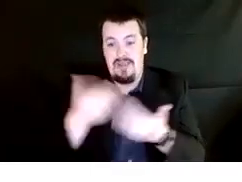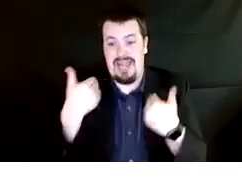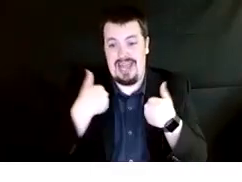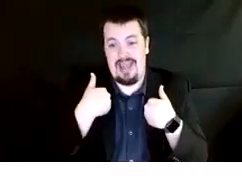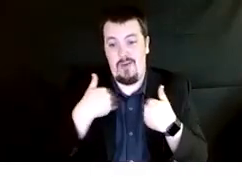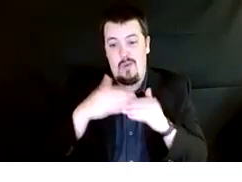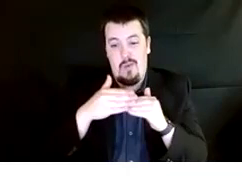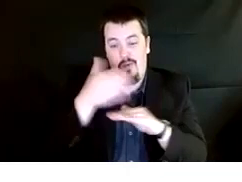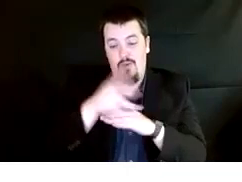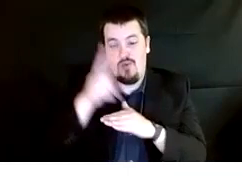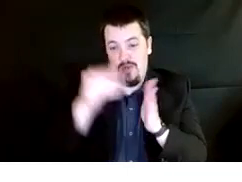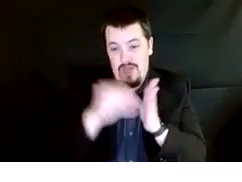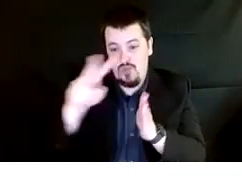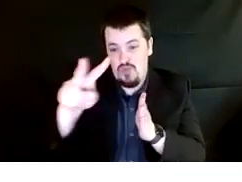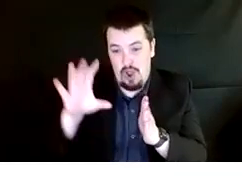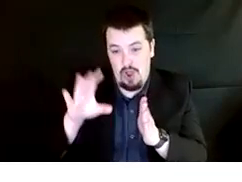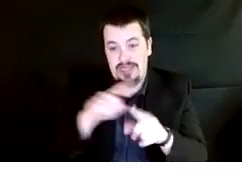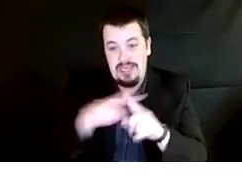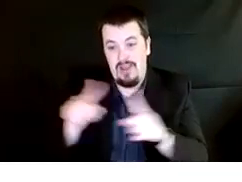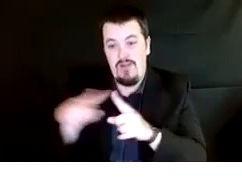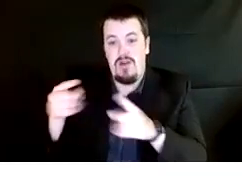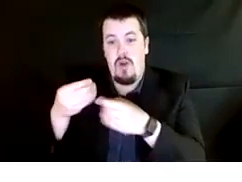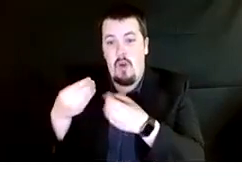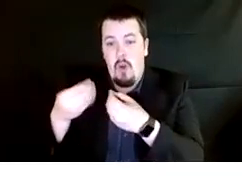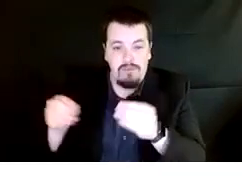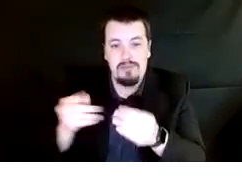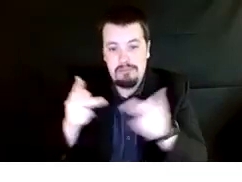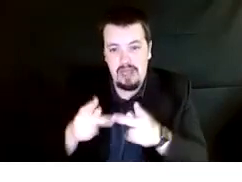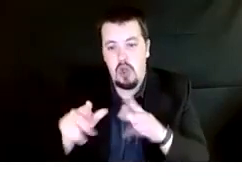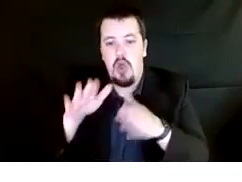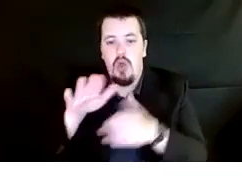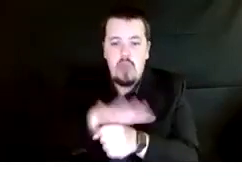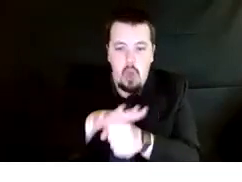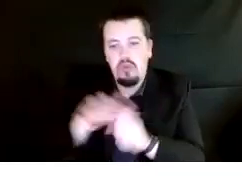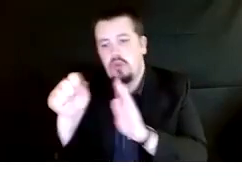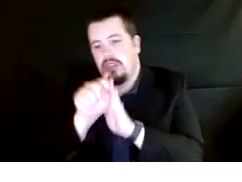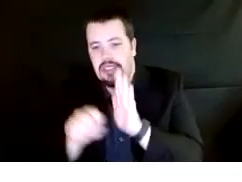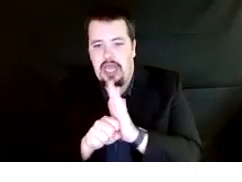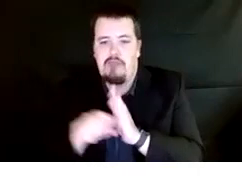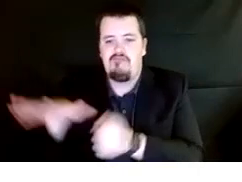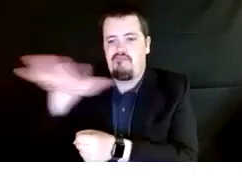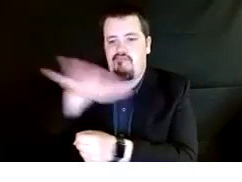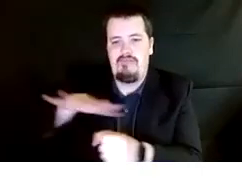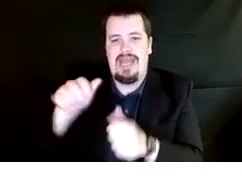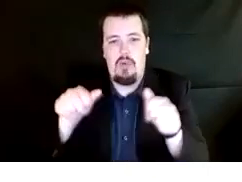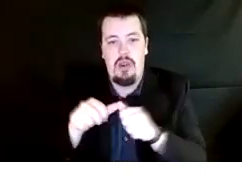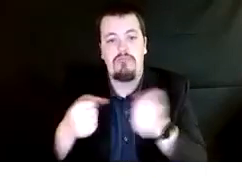2,200 affiliates at the local state and regional level... this is funded by the National Institute on